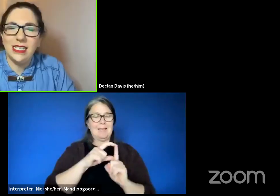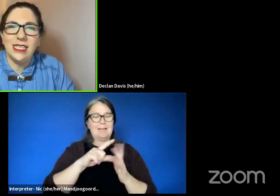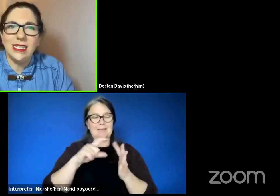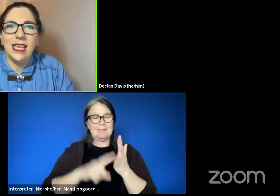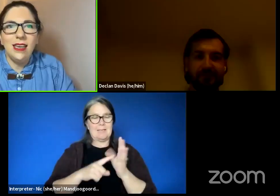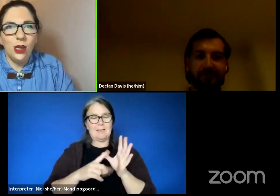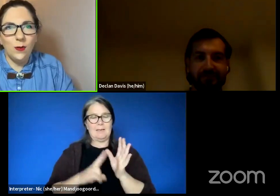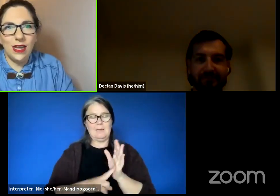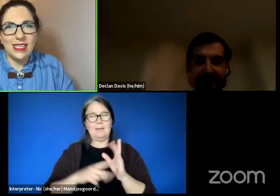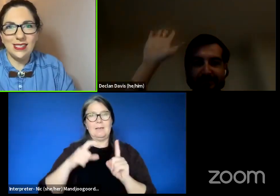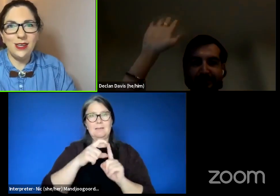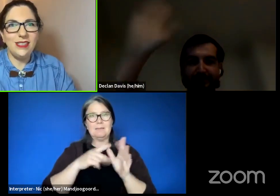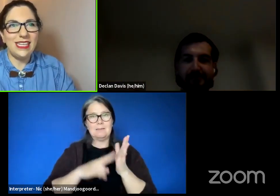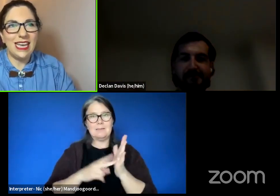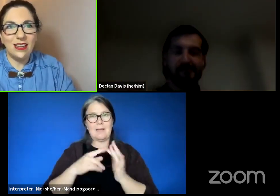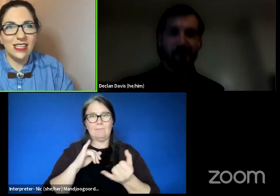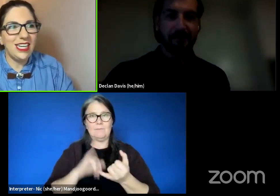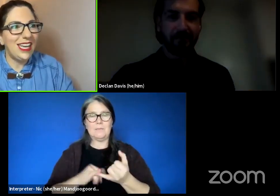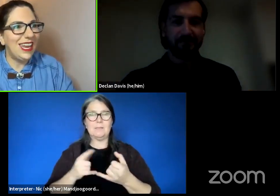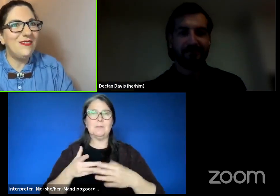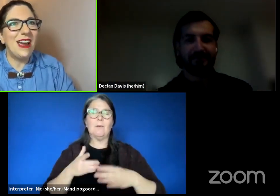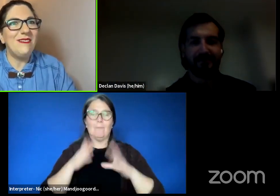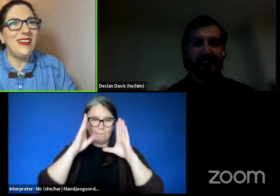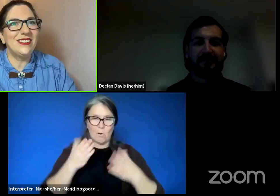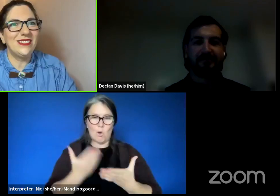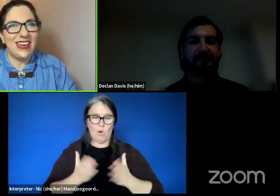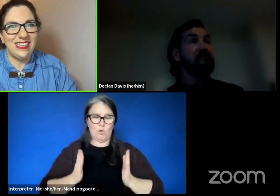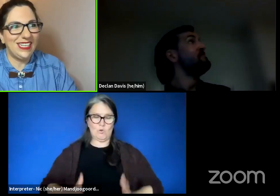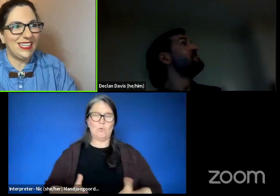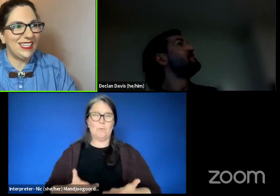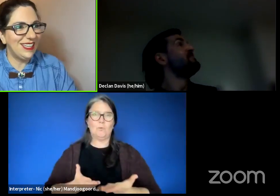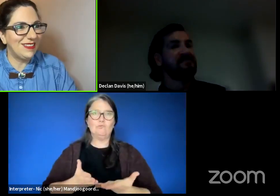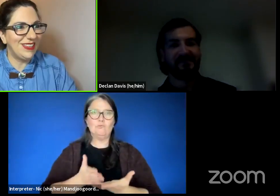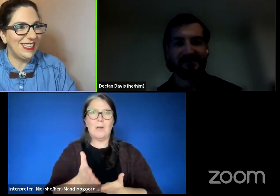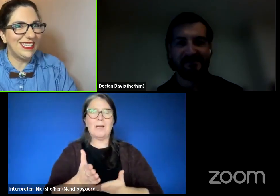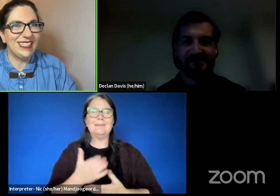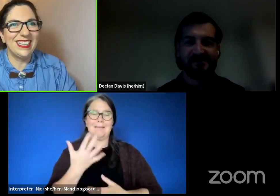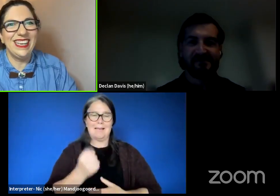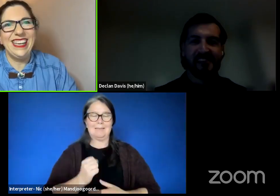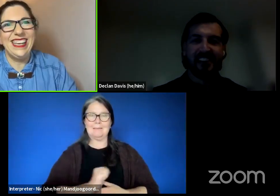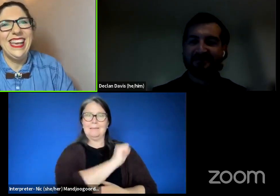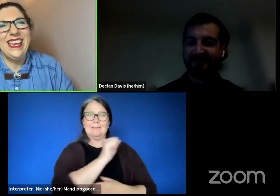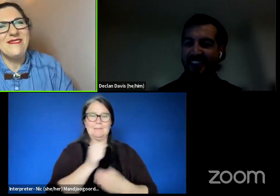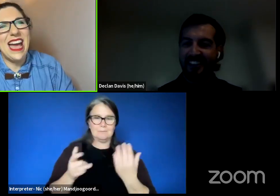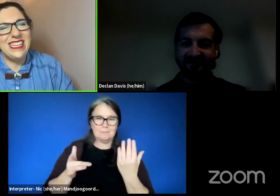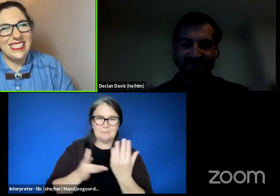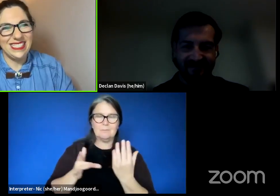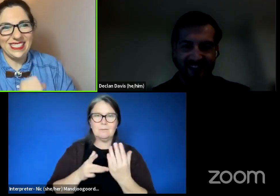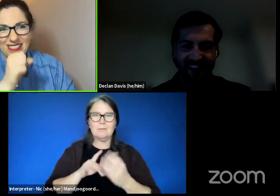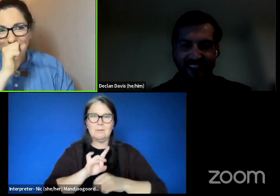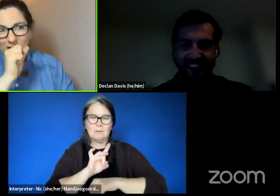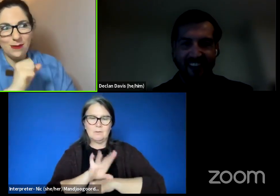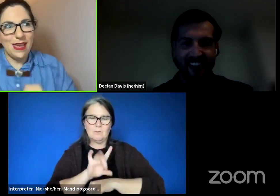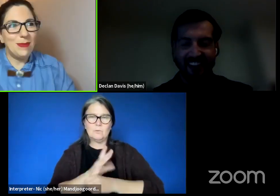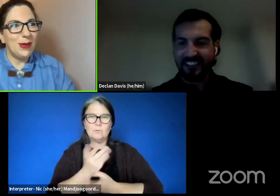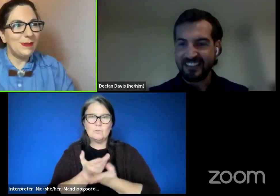Davis declan is an activist. focused focused on human rights and economic justice, who runs his own technology and environmental strategy consulting. business